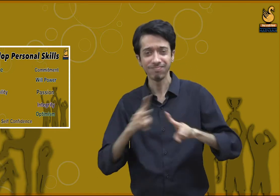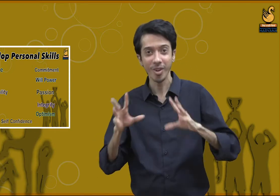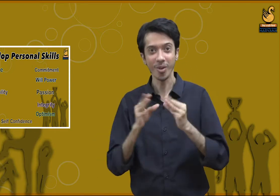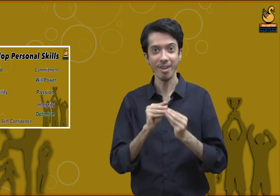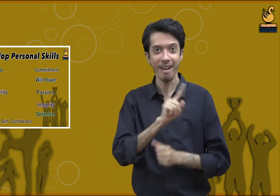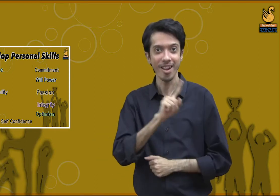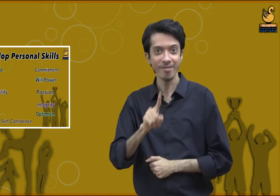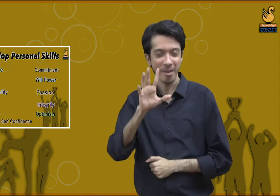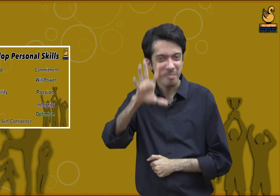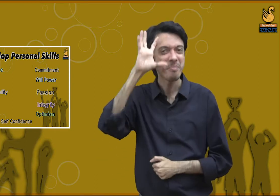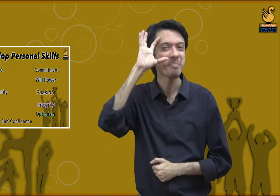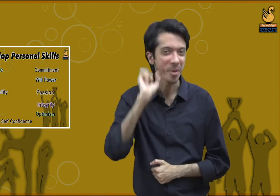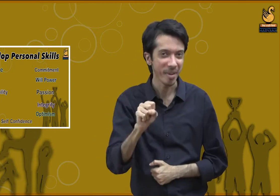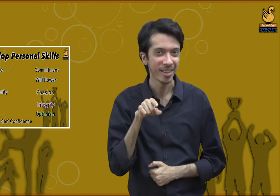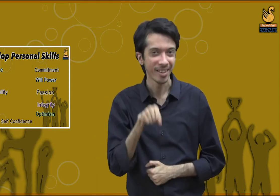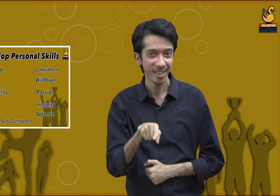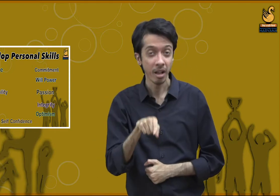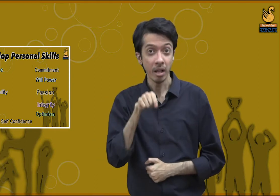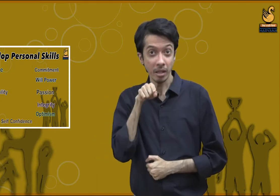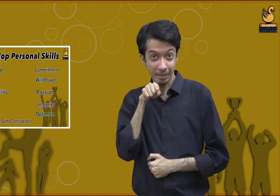So we have discussed about 11 personal skills.